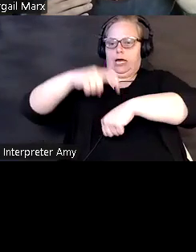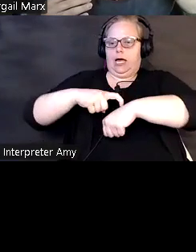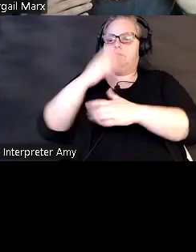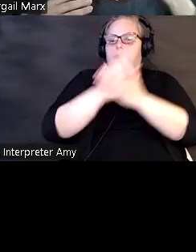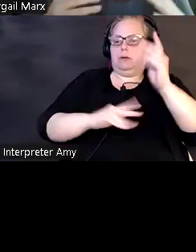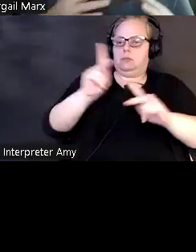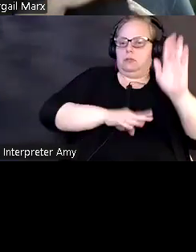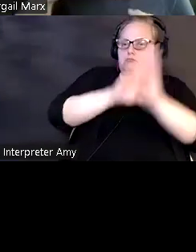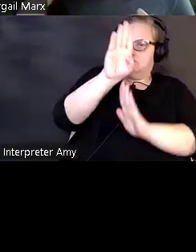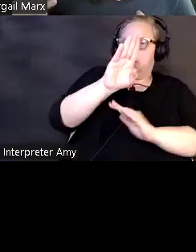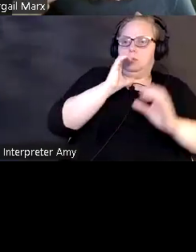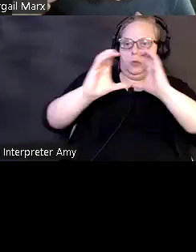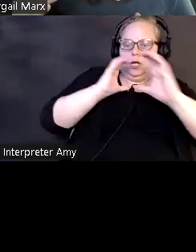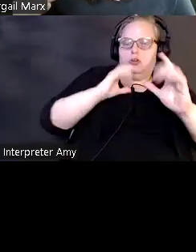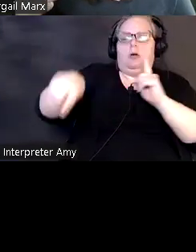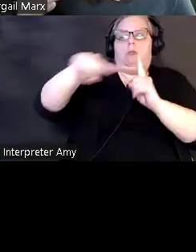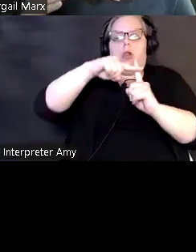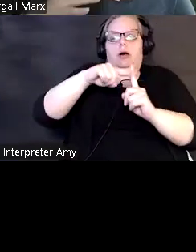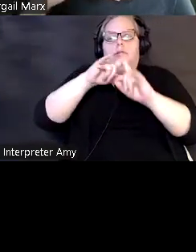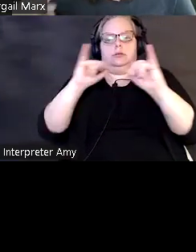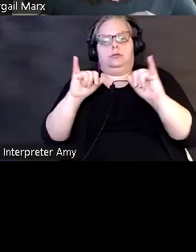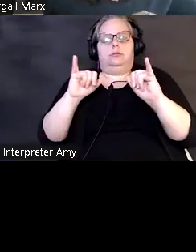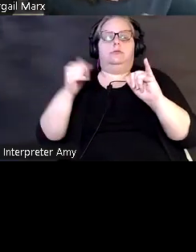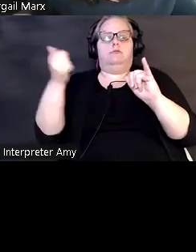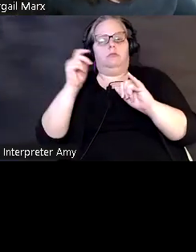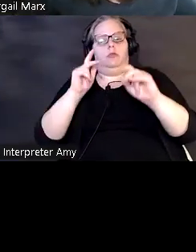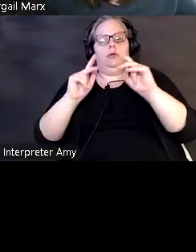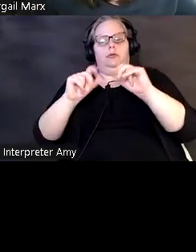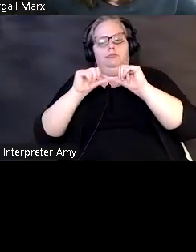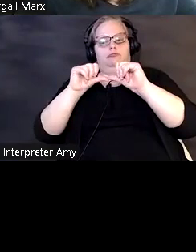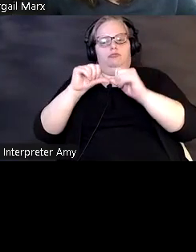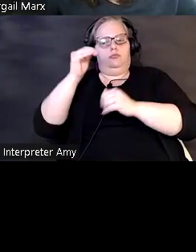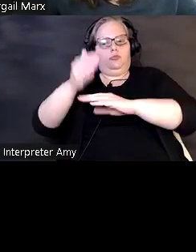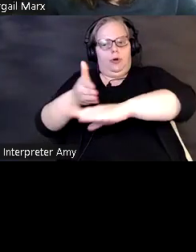communication as well as in a progressive trajectory for those who might be losing